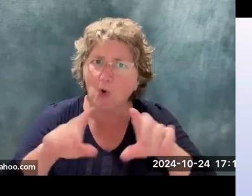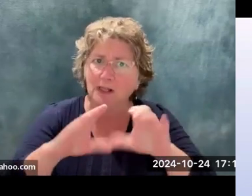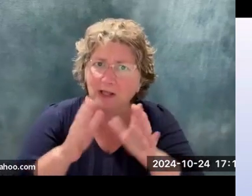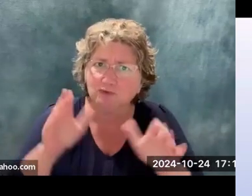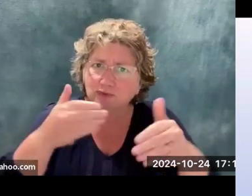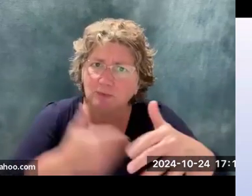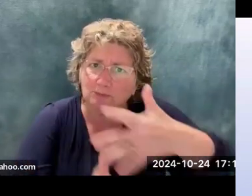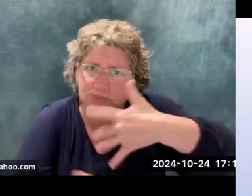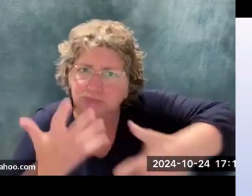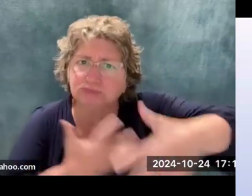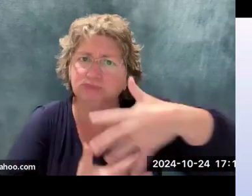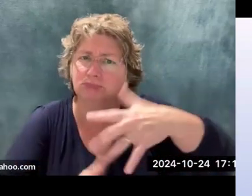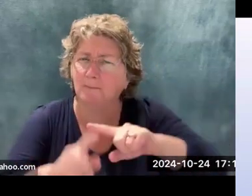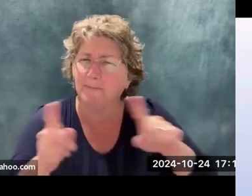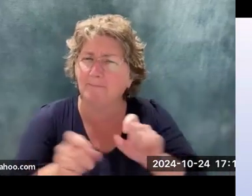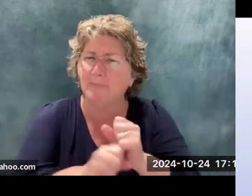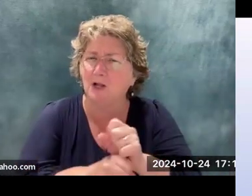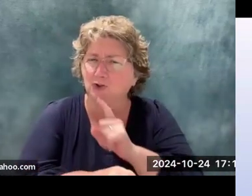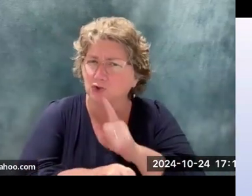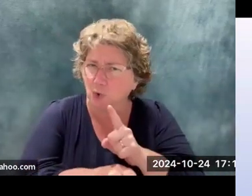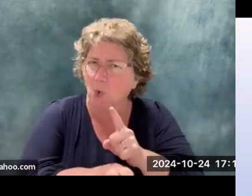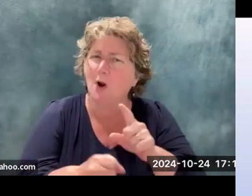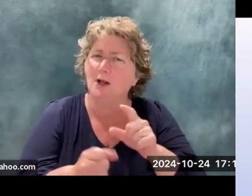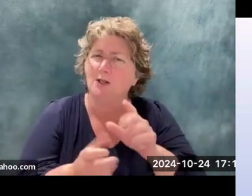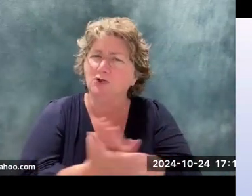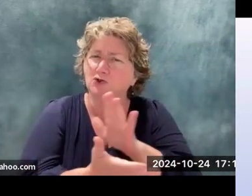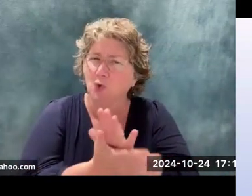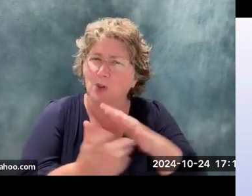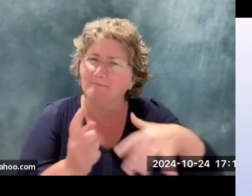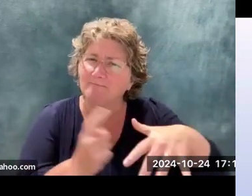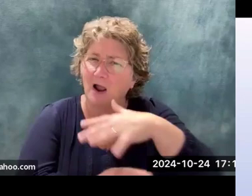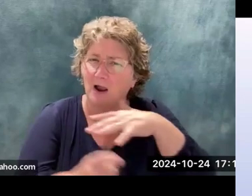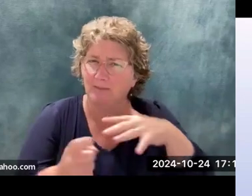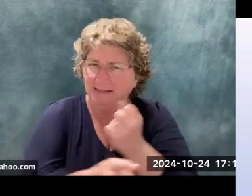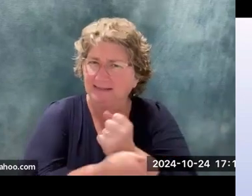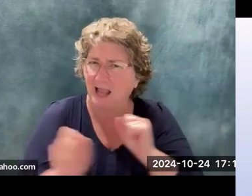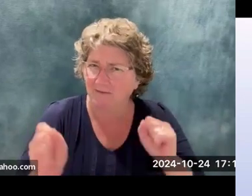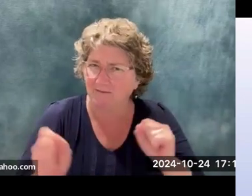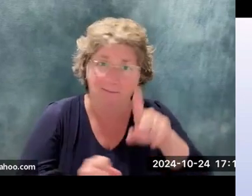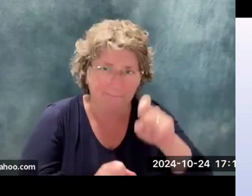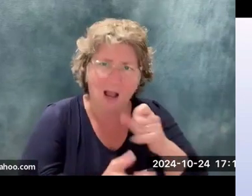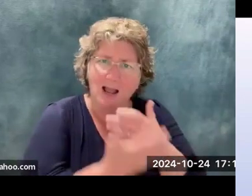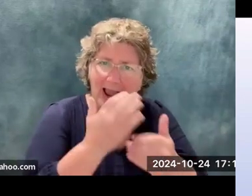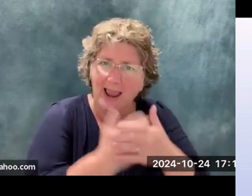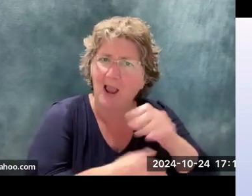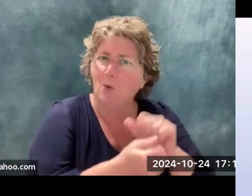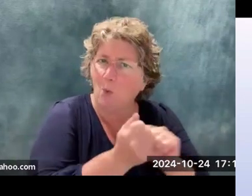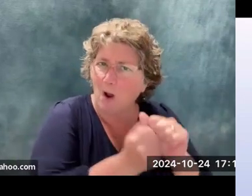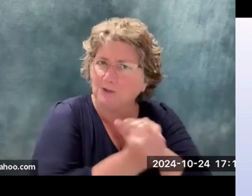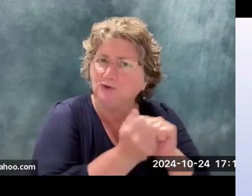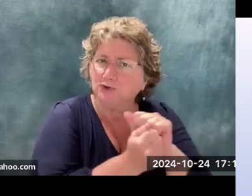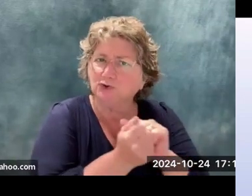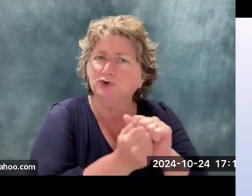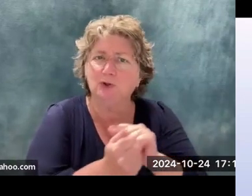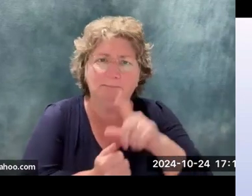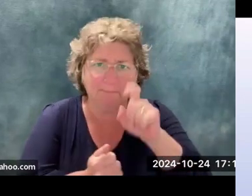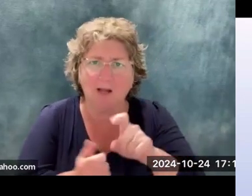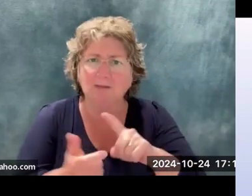Investments are essential. We have to have the hand washing. We have to have the, the appropriate materials